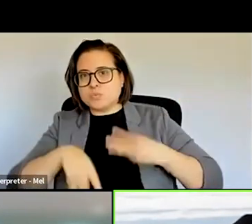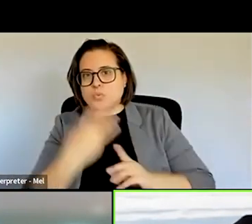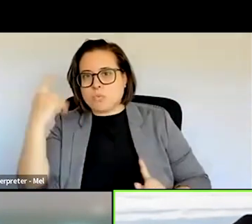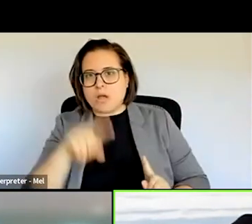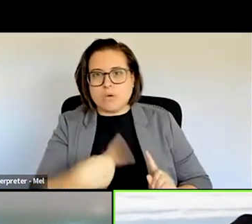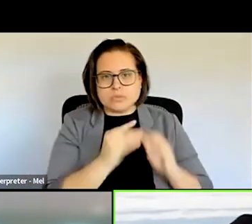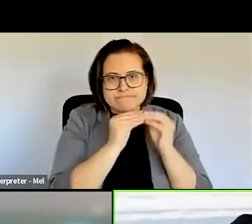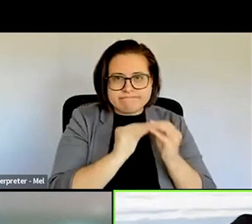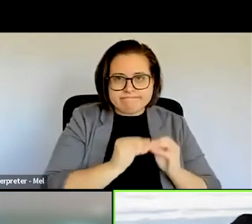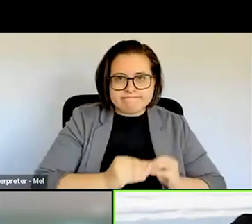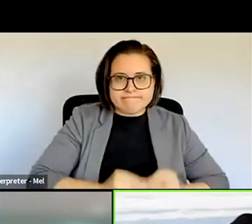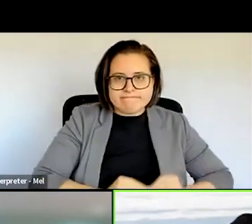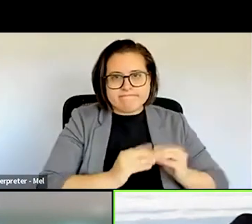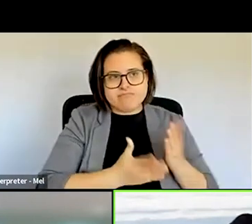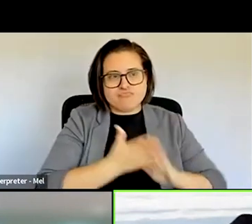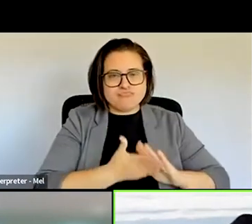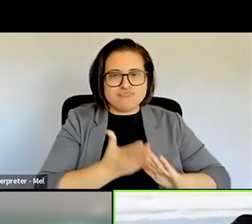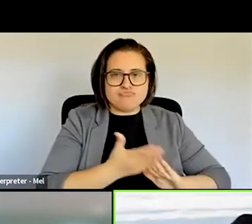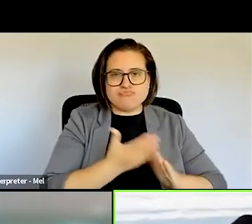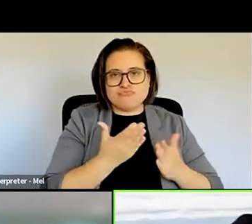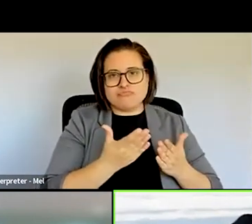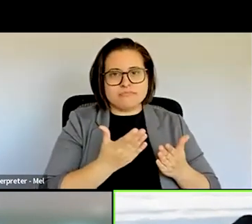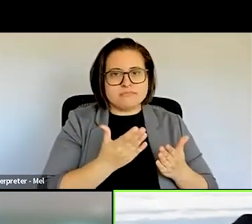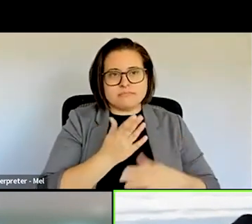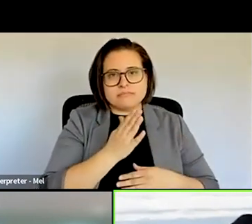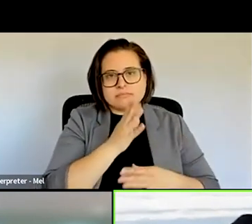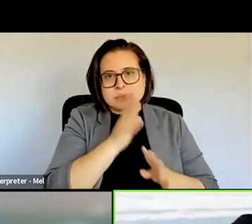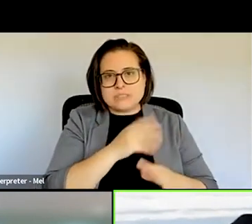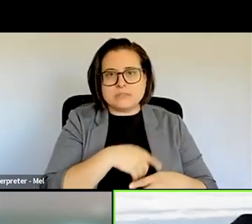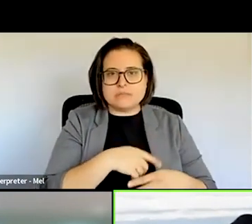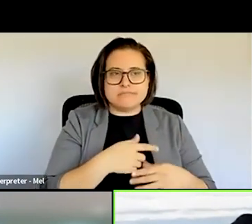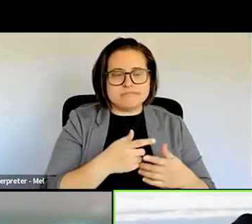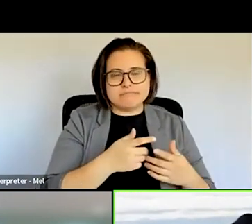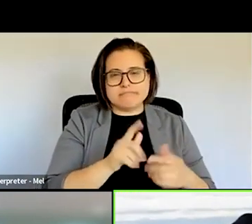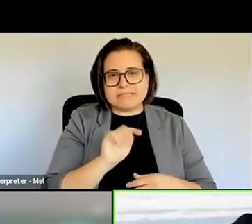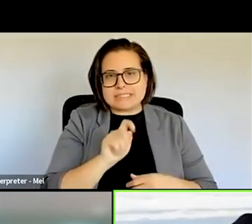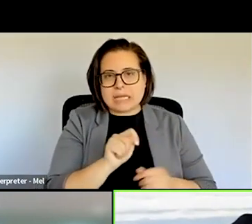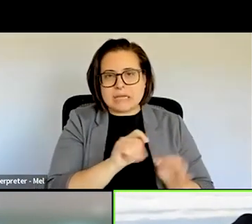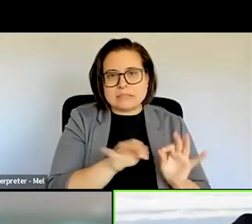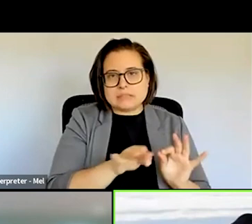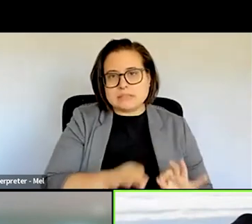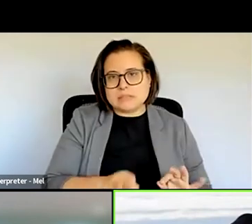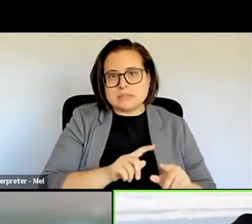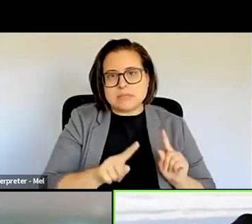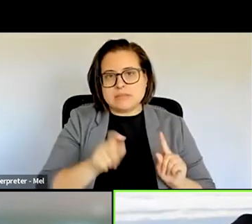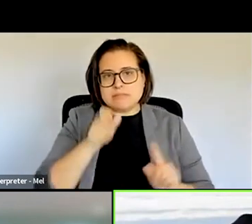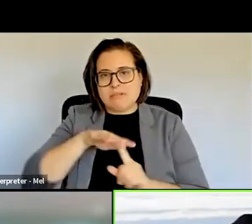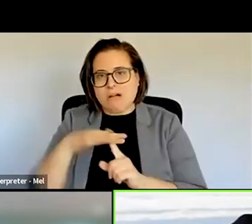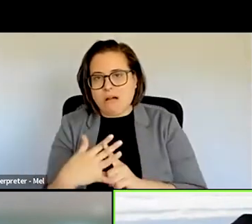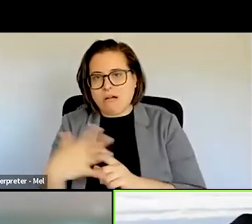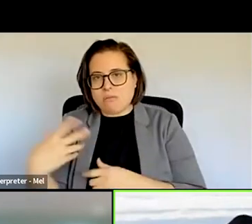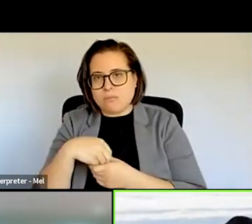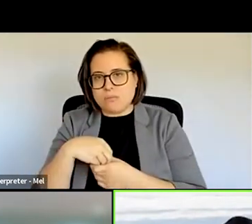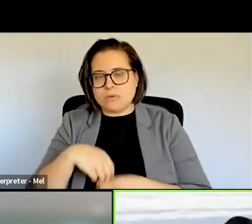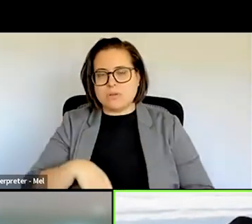relatively good quality speech or -- or text so -- so Meredith I wanted to see how you reacted